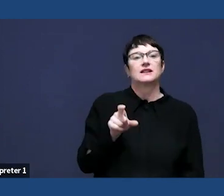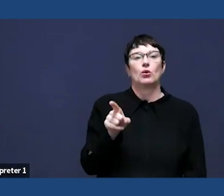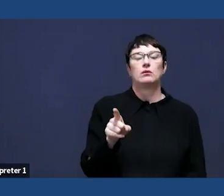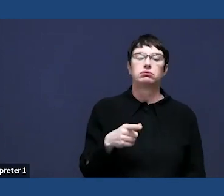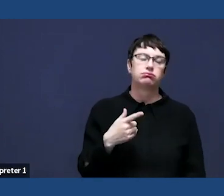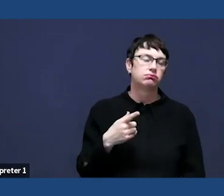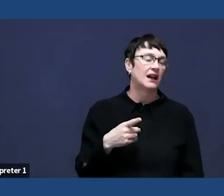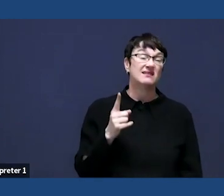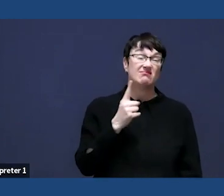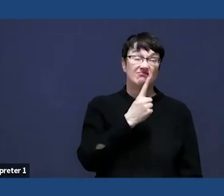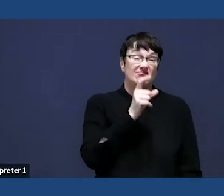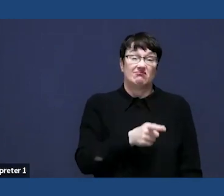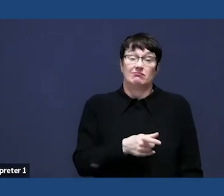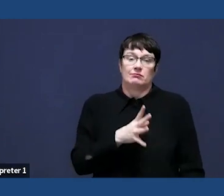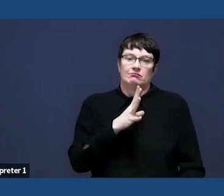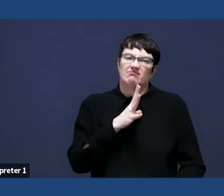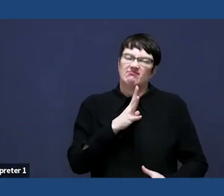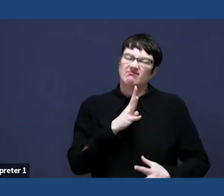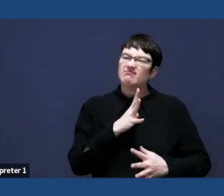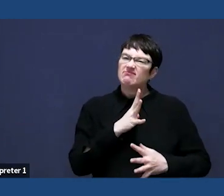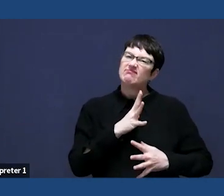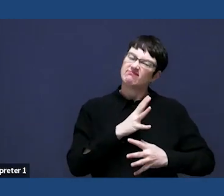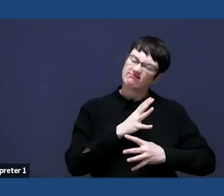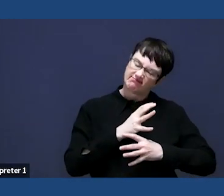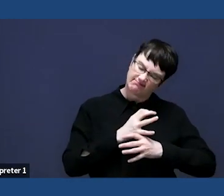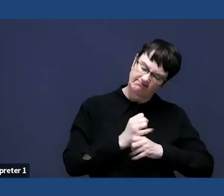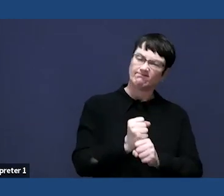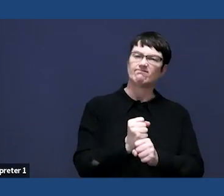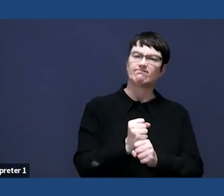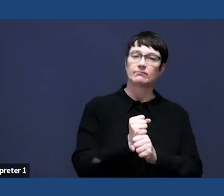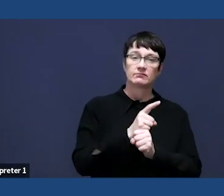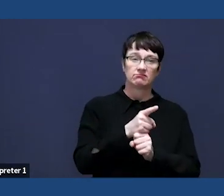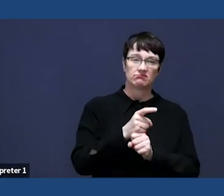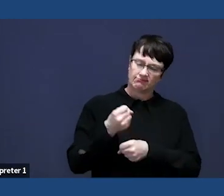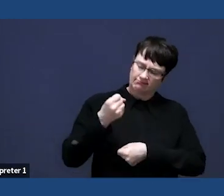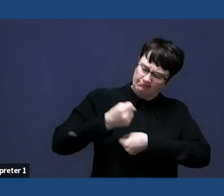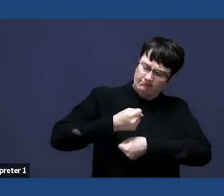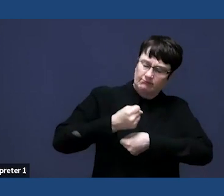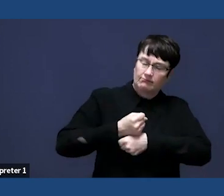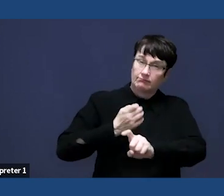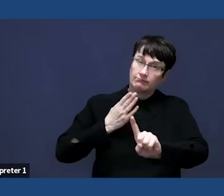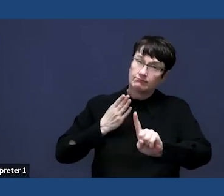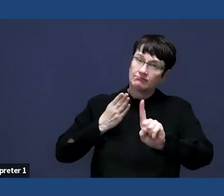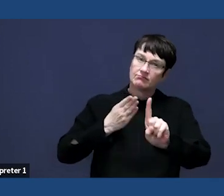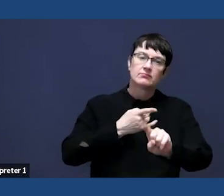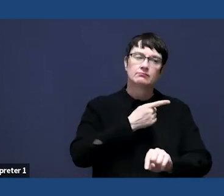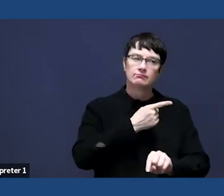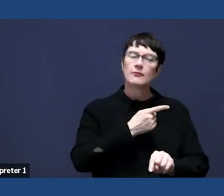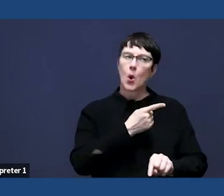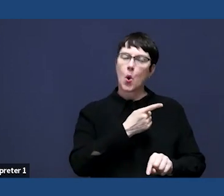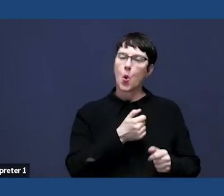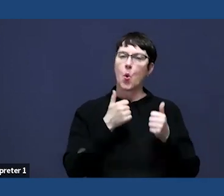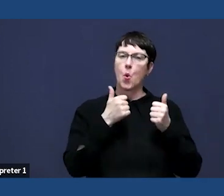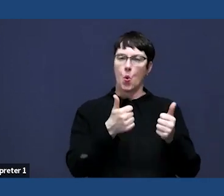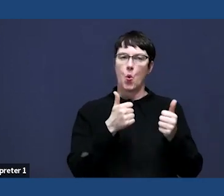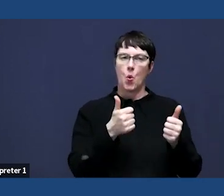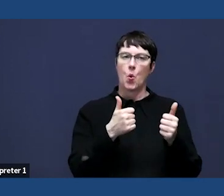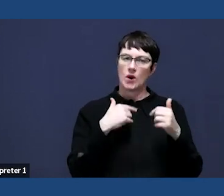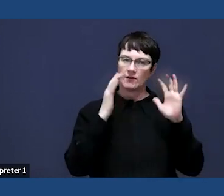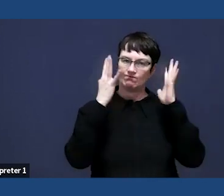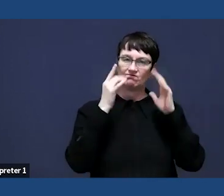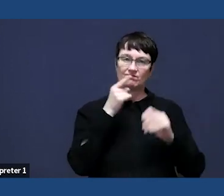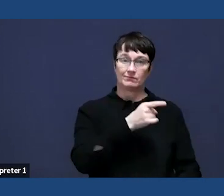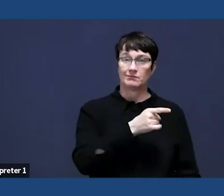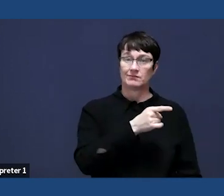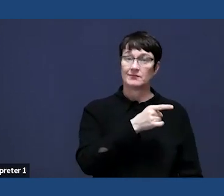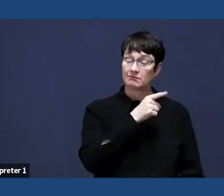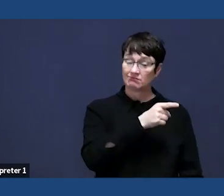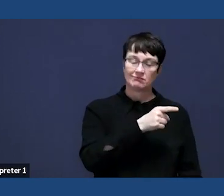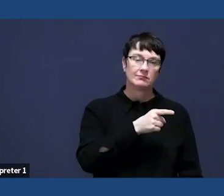whole plan will be there to actually help pushing that process within the UN community.